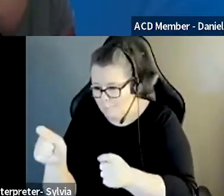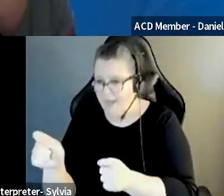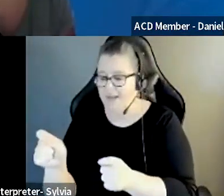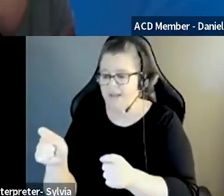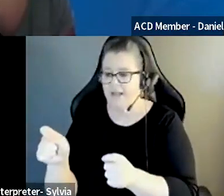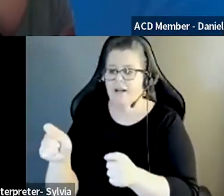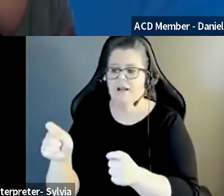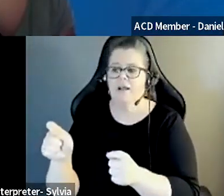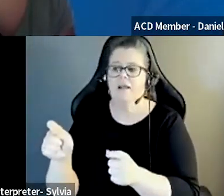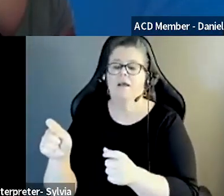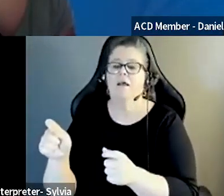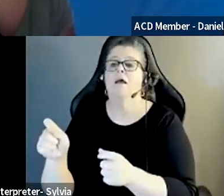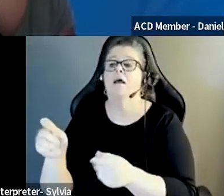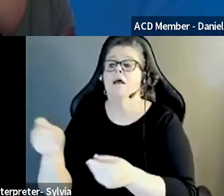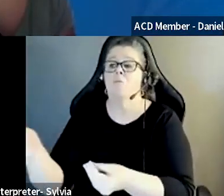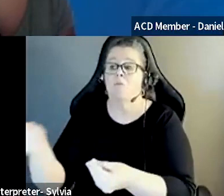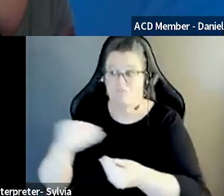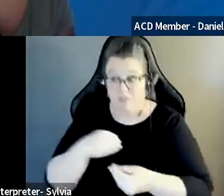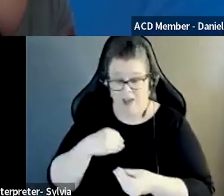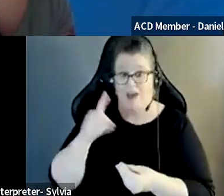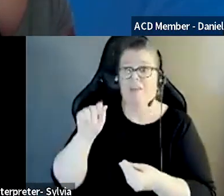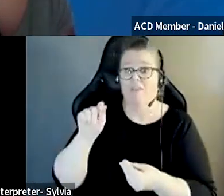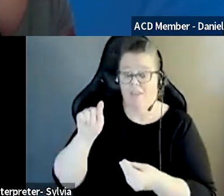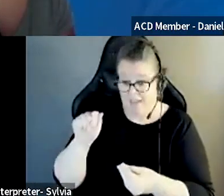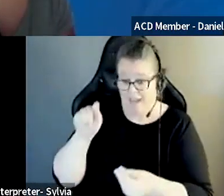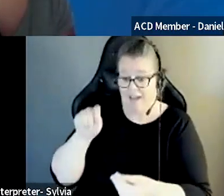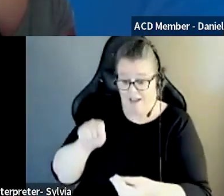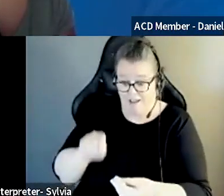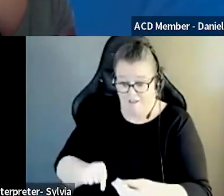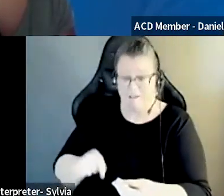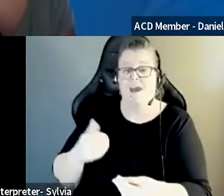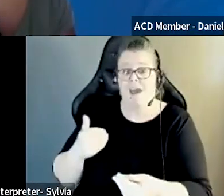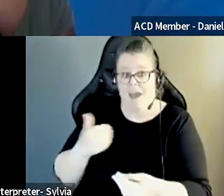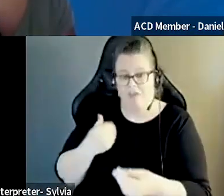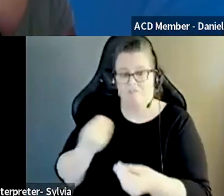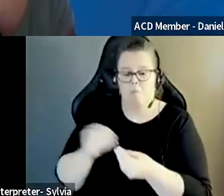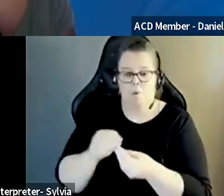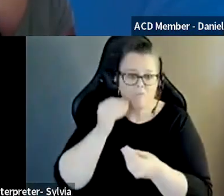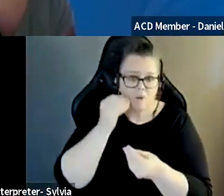that can give more information about the demographics; right, that's race, ethnicity, et cetera.